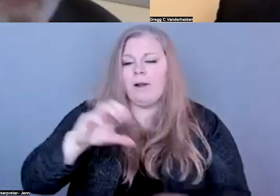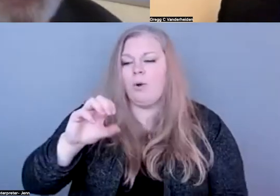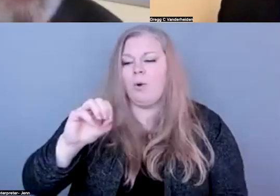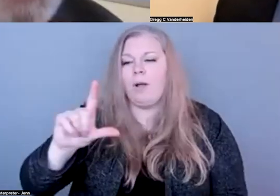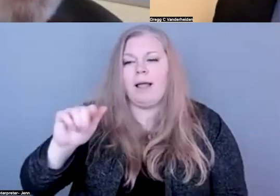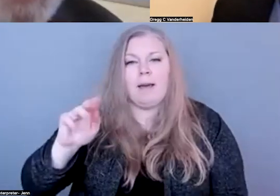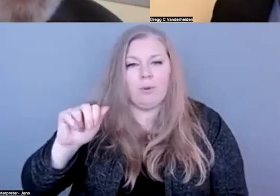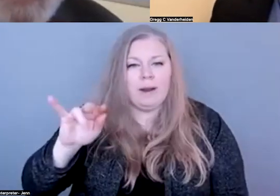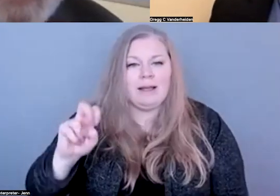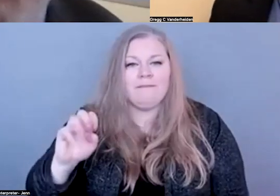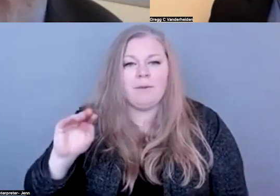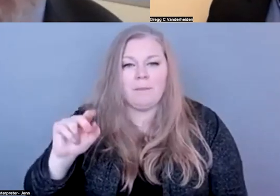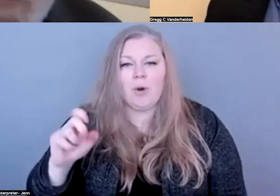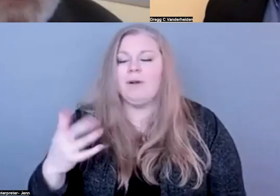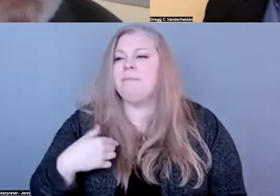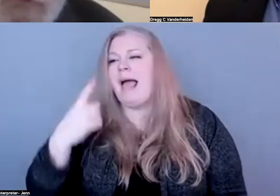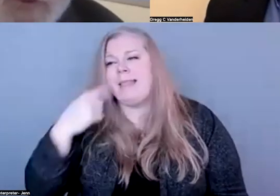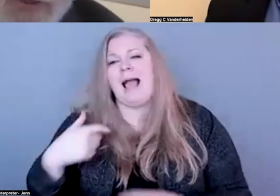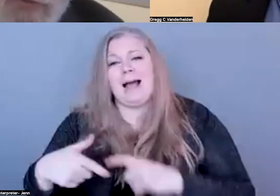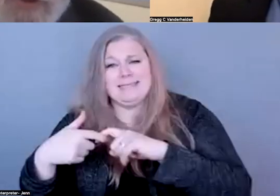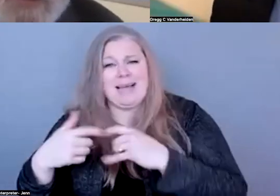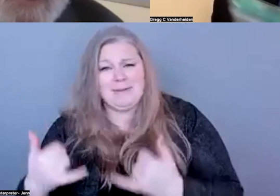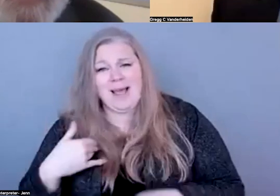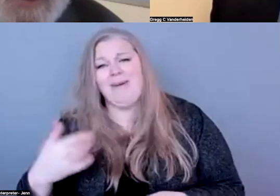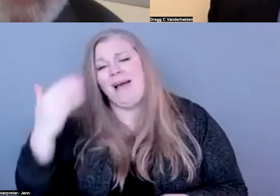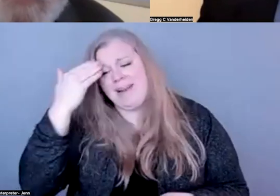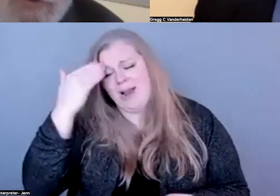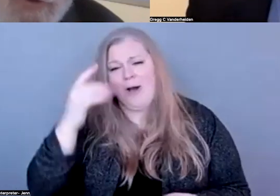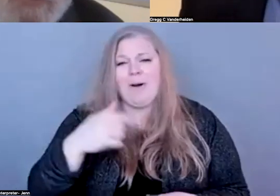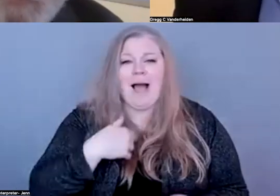I think I'll stop there, Gregg. I realize it's very spotty, but as I say, these are literally